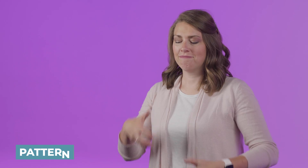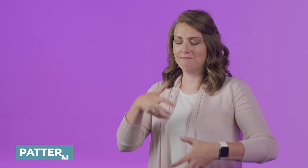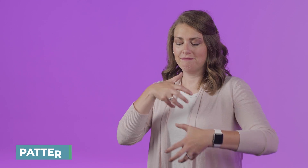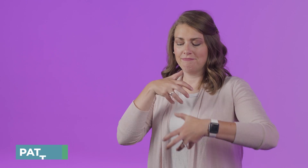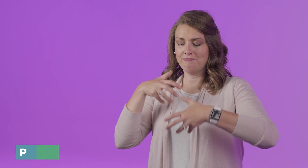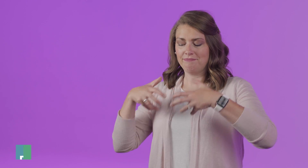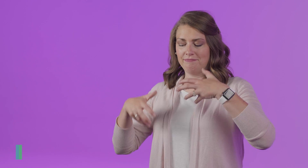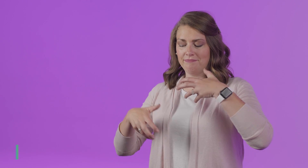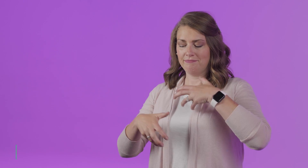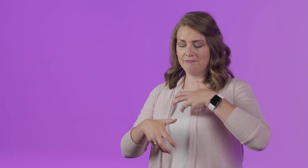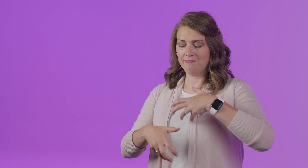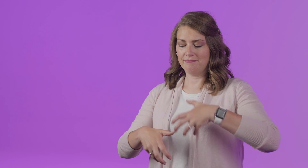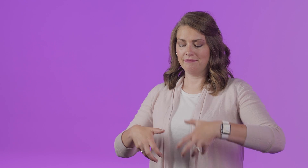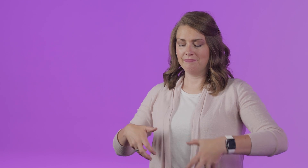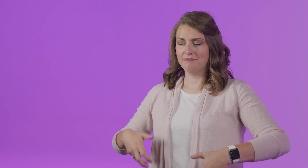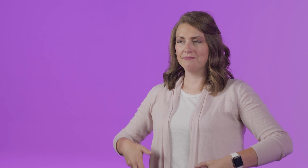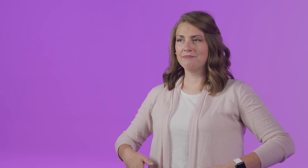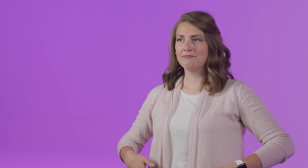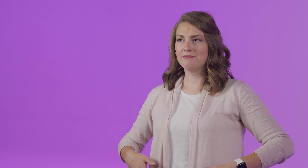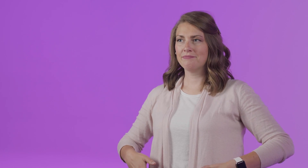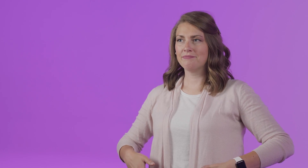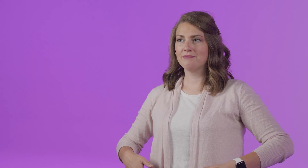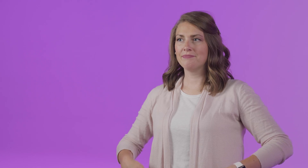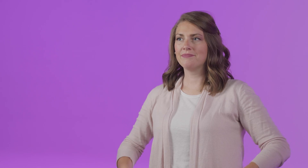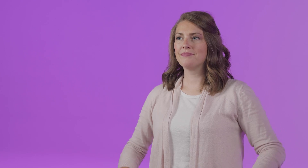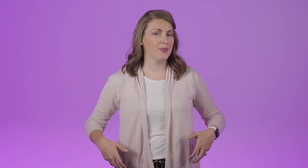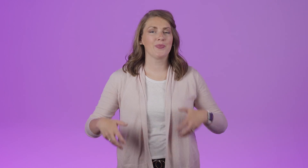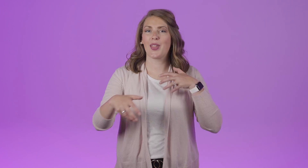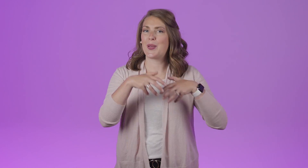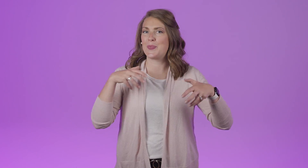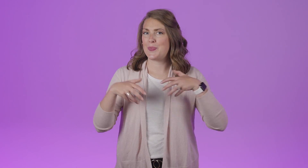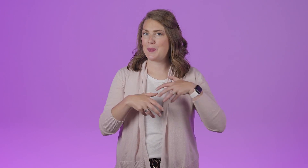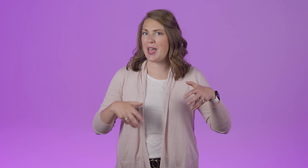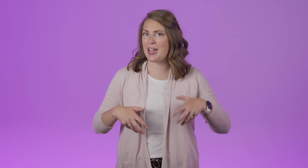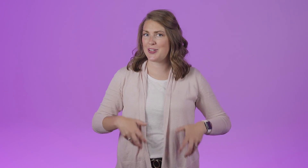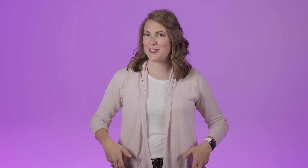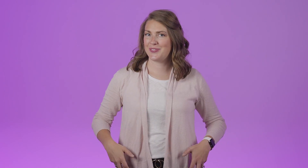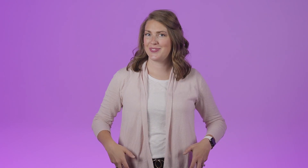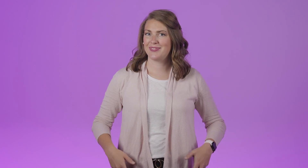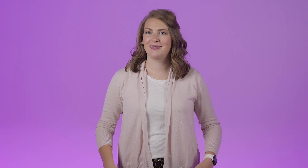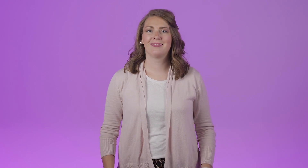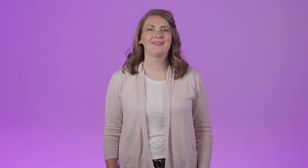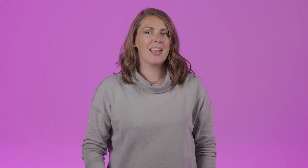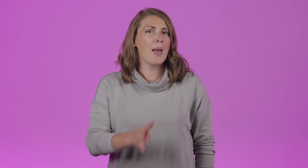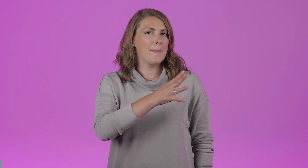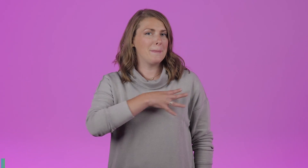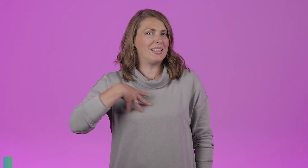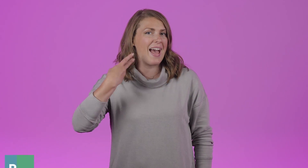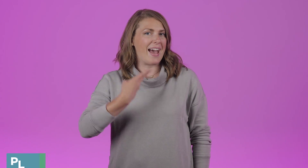you're showing the pattern on a shirt 'pattern.' 'Plaid,